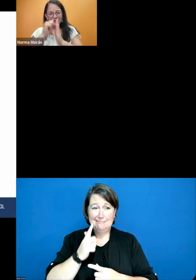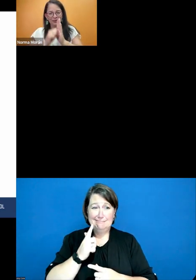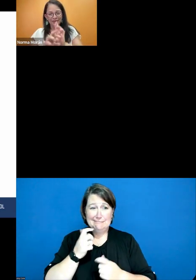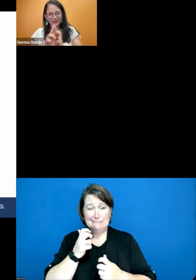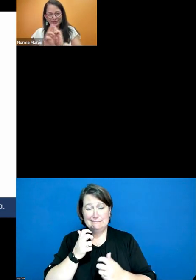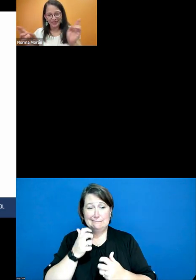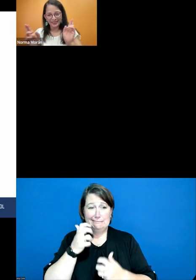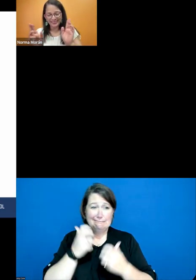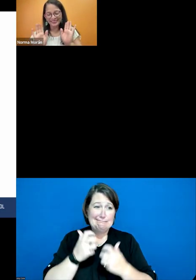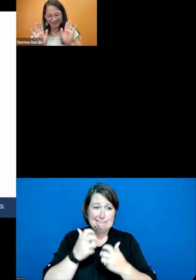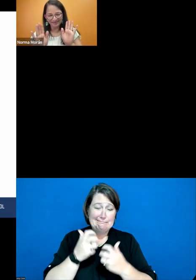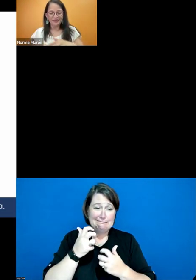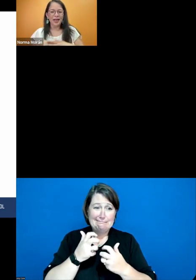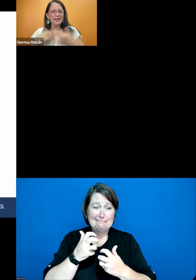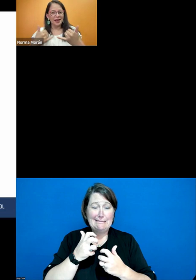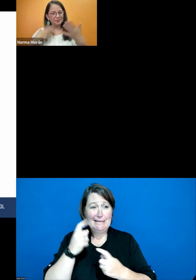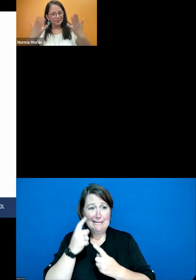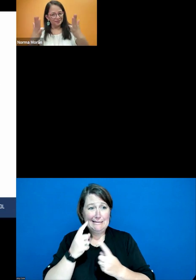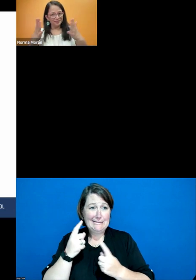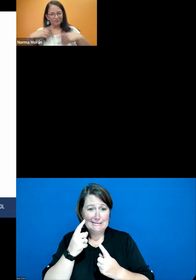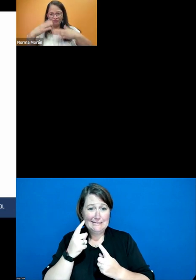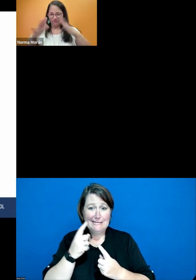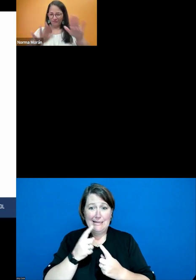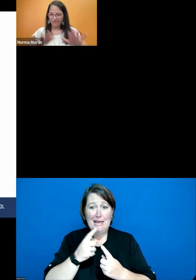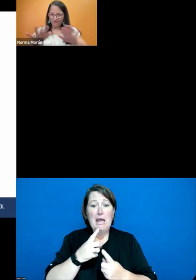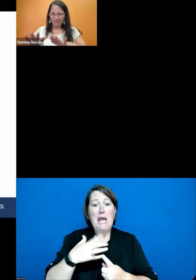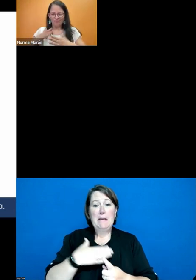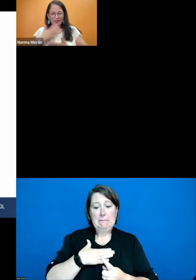I'm glad that we have the interpreter. She's kind of following a script too.